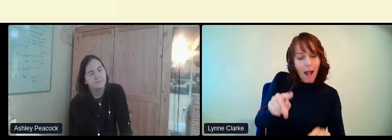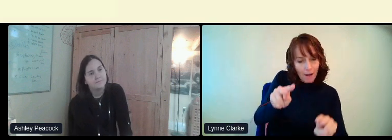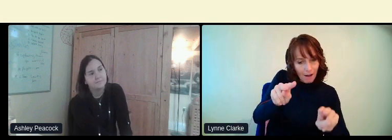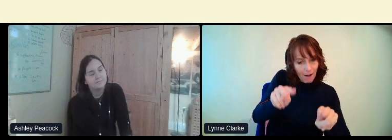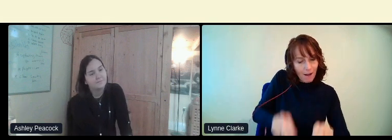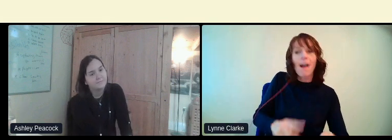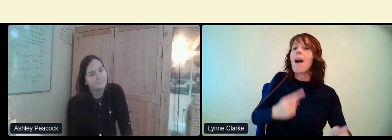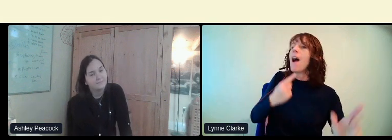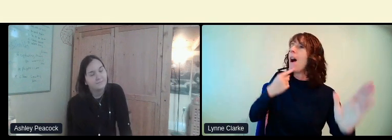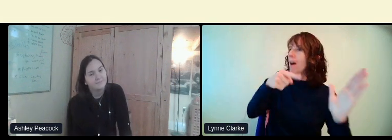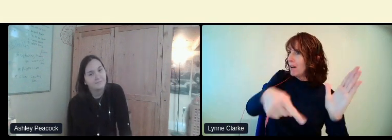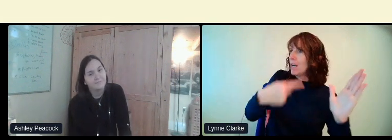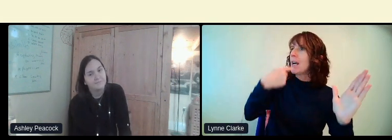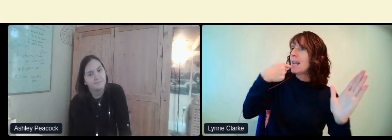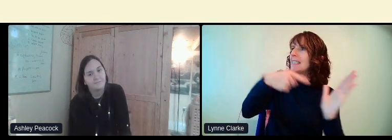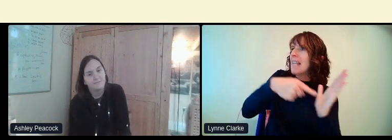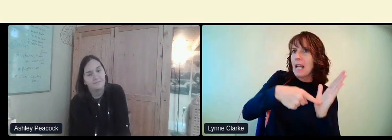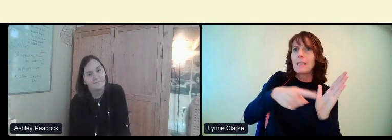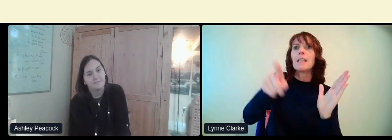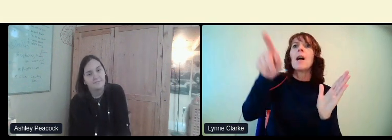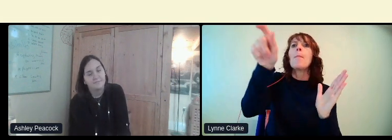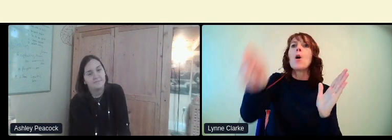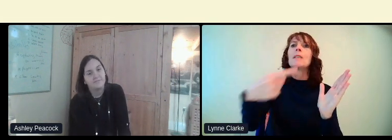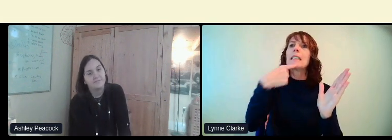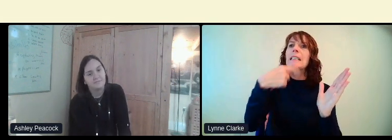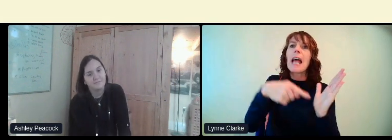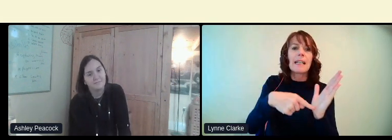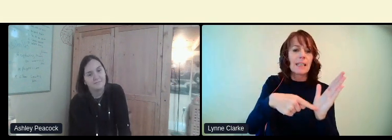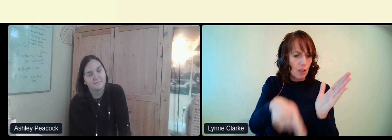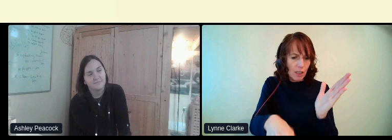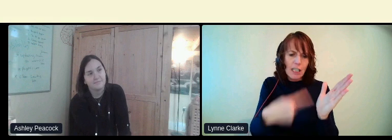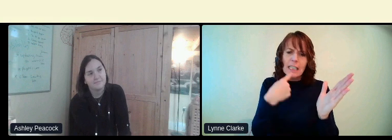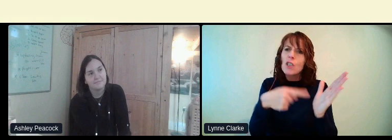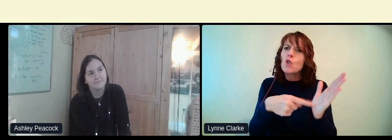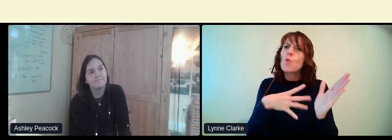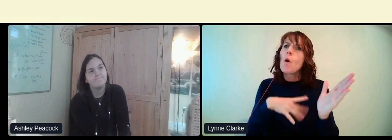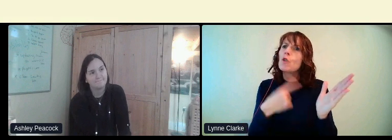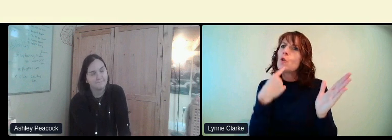can refer back to that post and say "oh did you want to say something on this?" and they don't